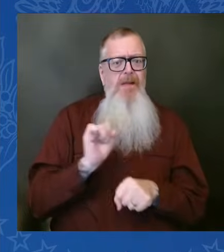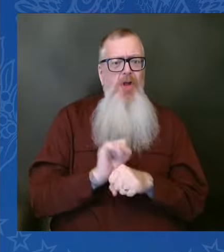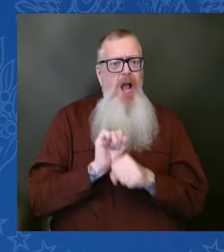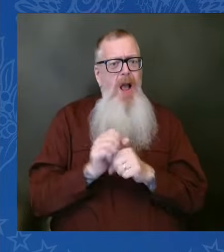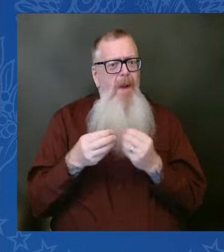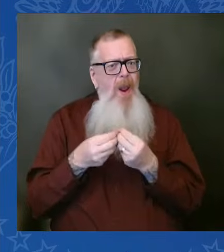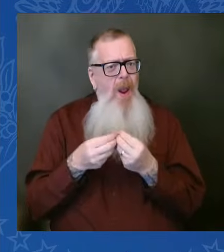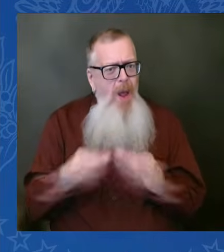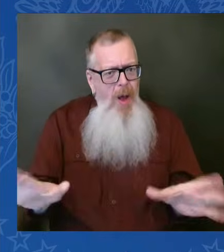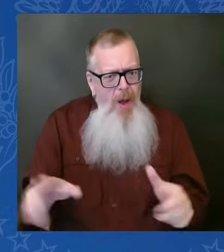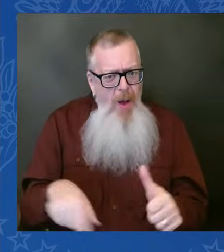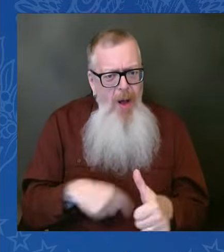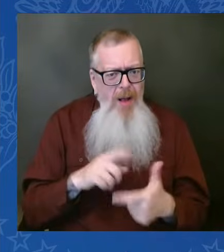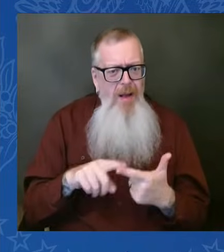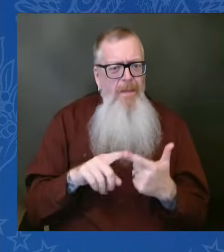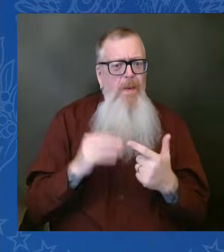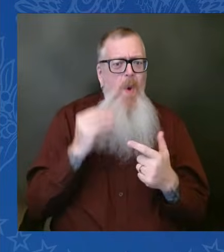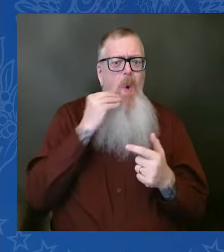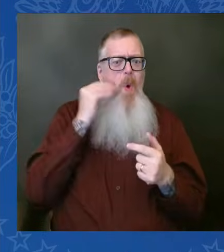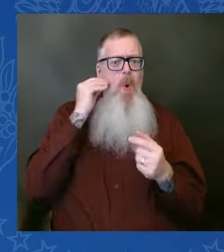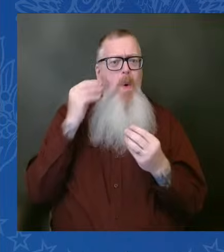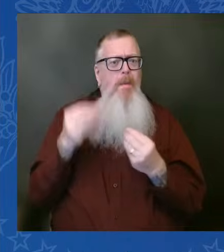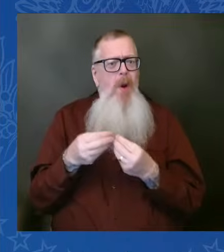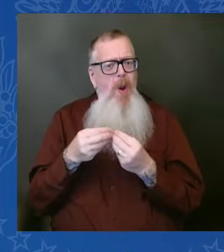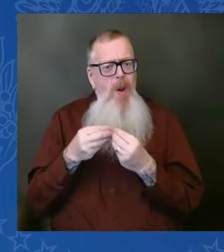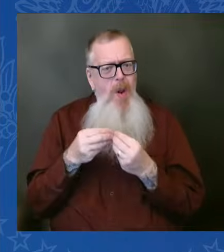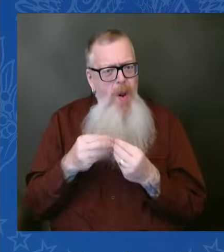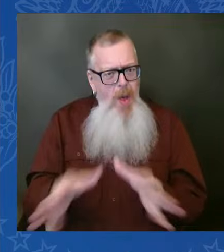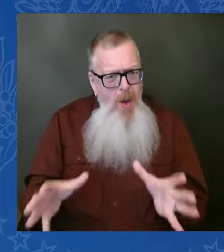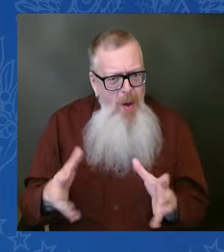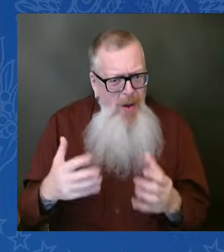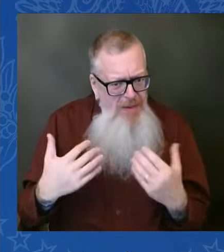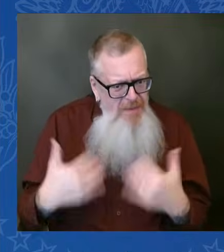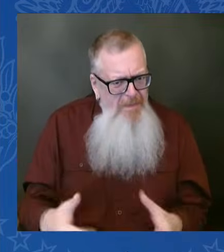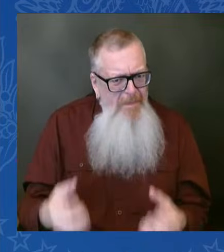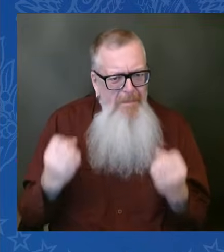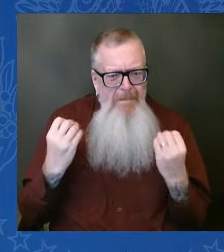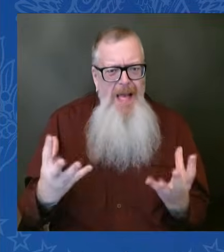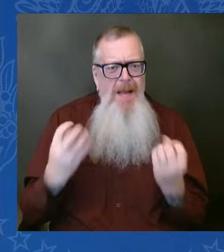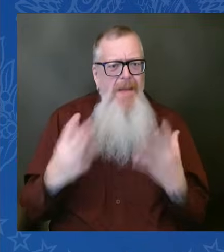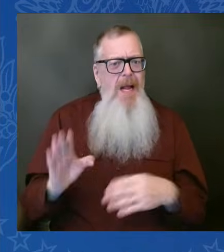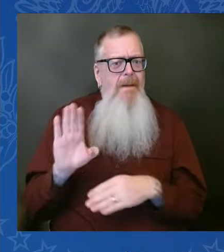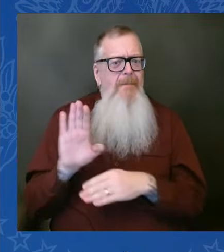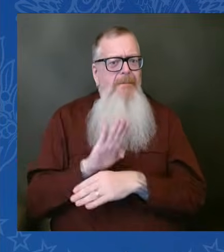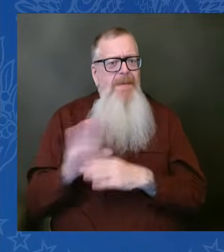excuse me -- yes, hundreds of thousand closed and -- creating despair in communities.